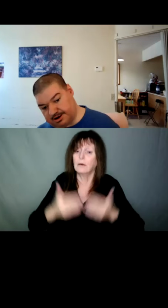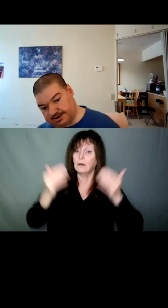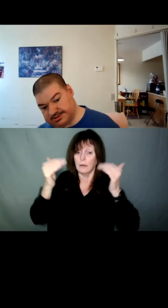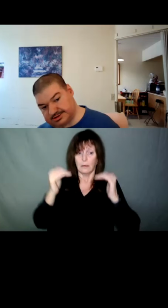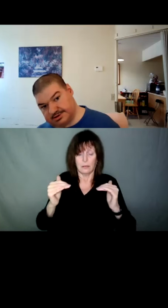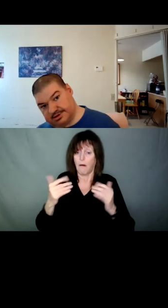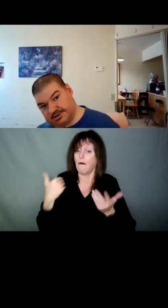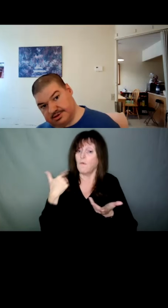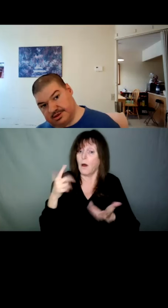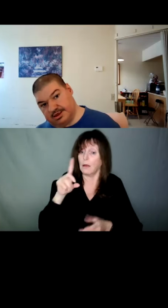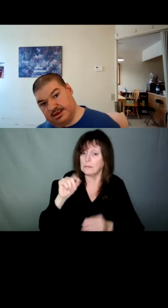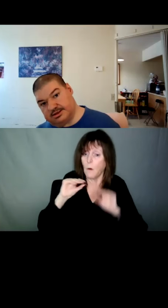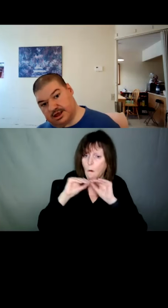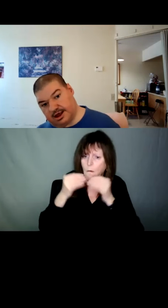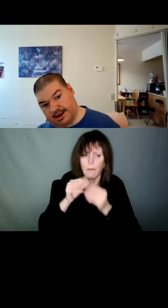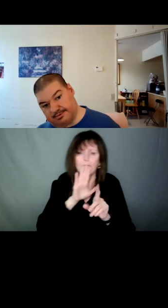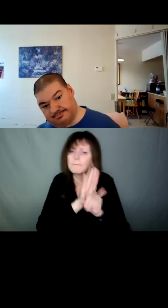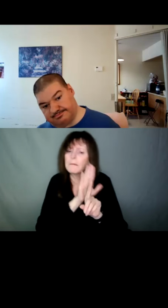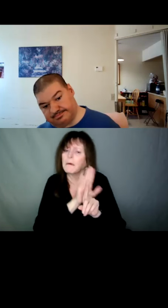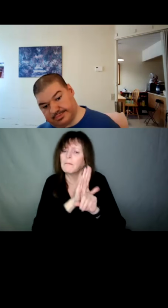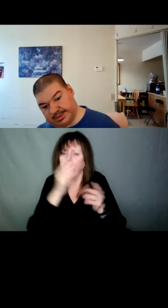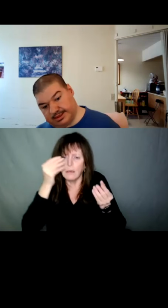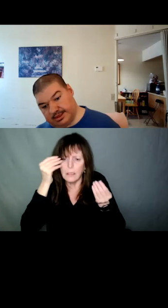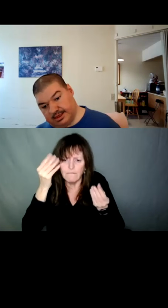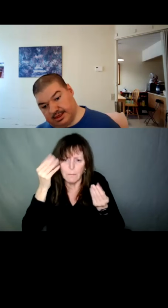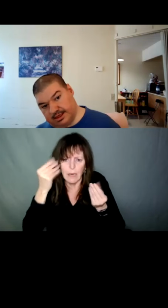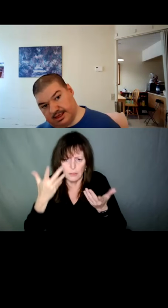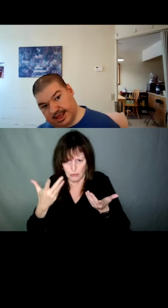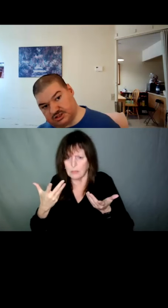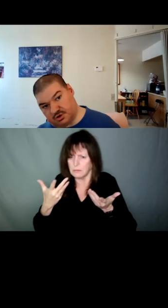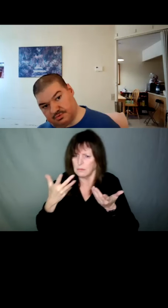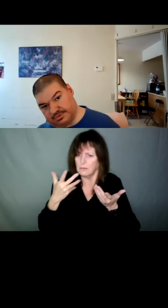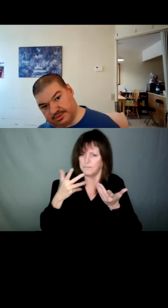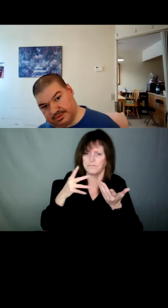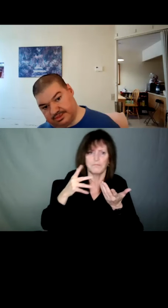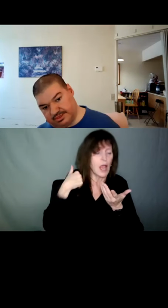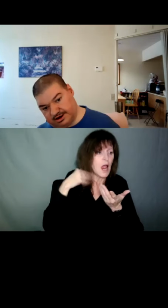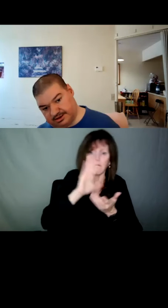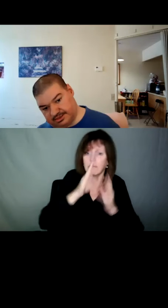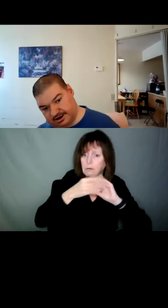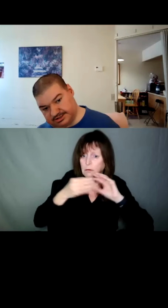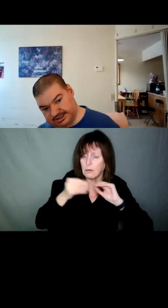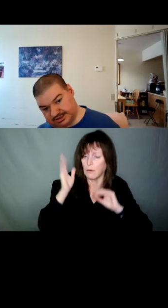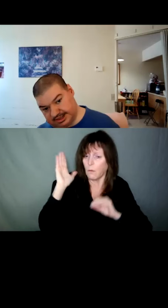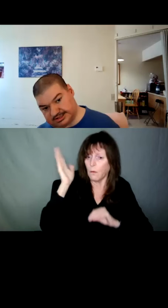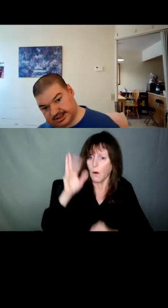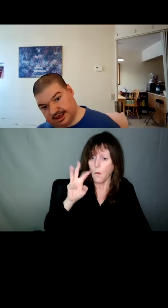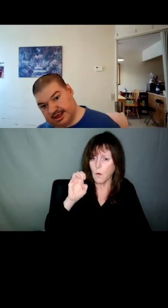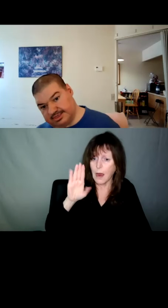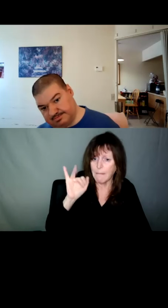and breast-feeding. Then there's more specific disability organizations with